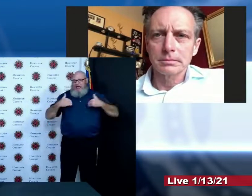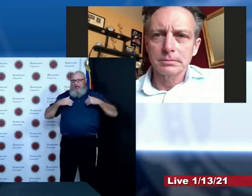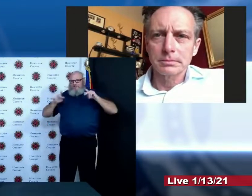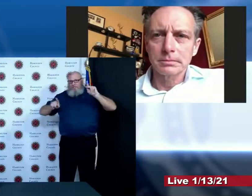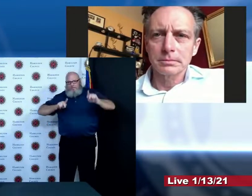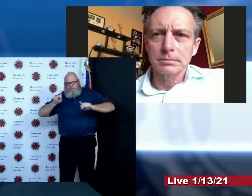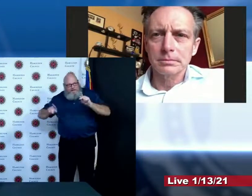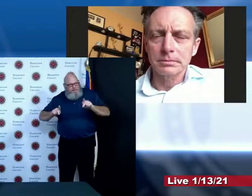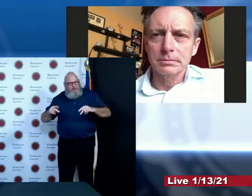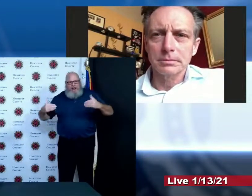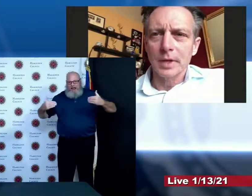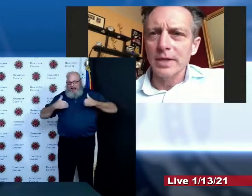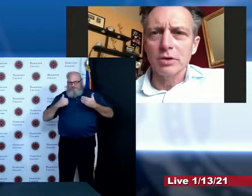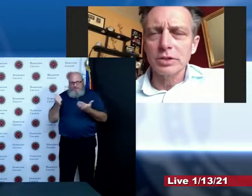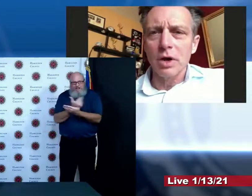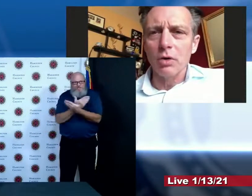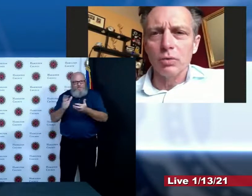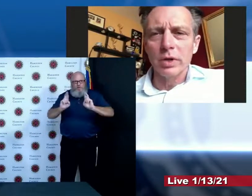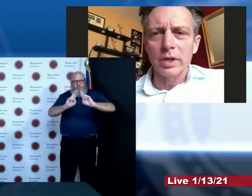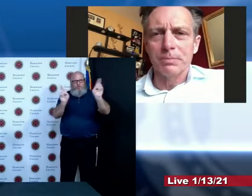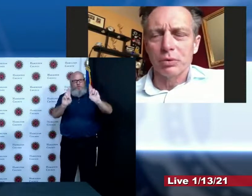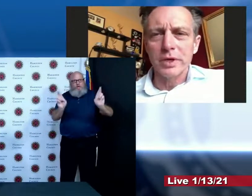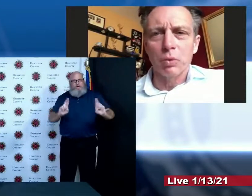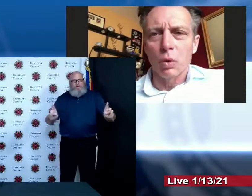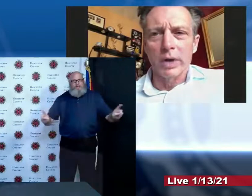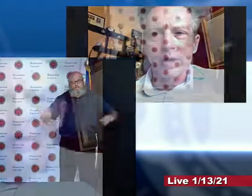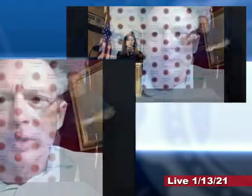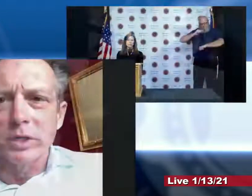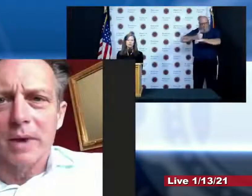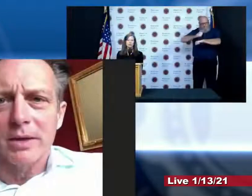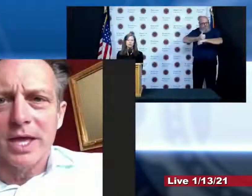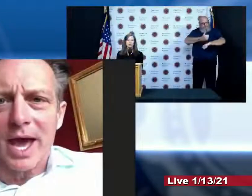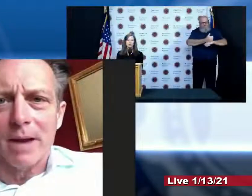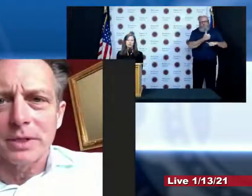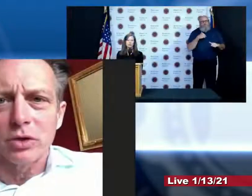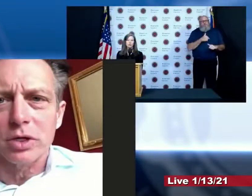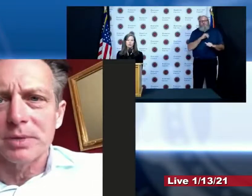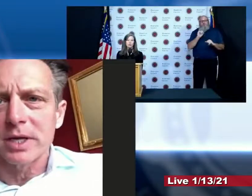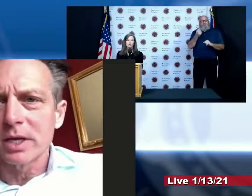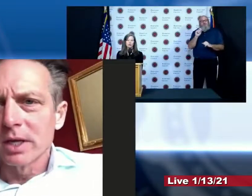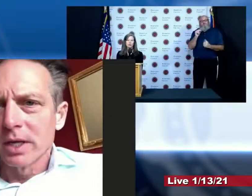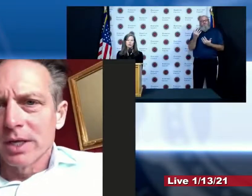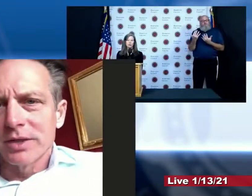when we get them and there's no really pre-warning of when you might get I mean you could be there